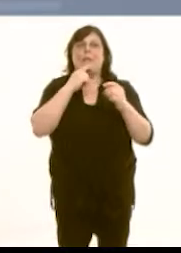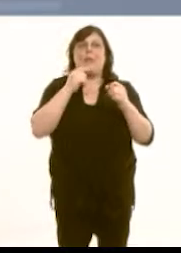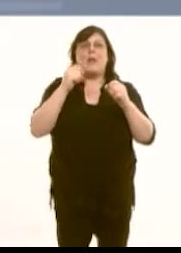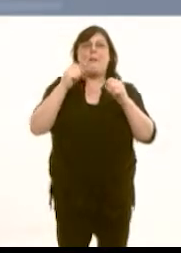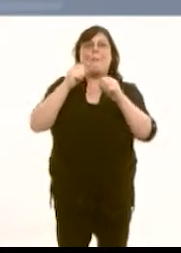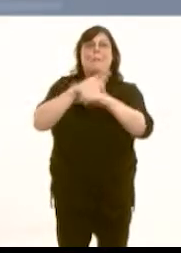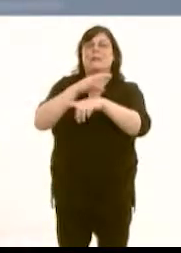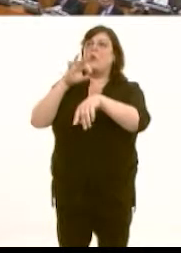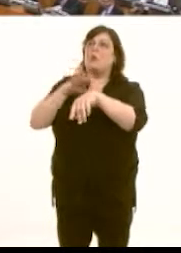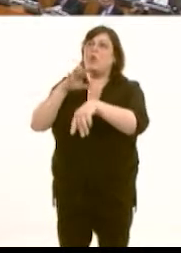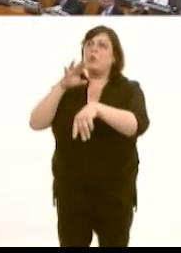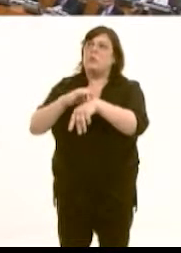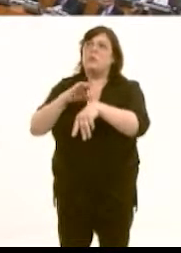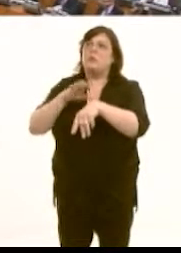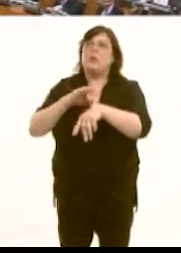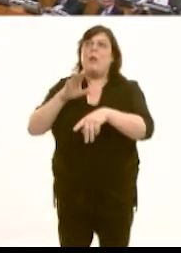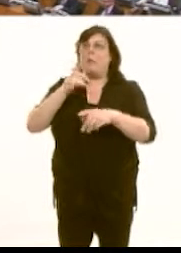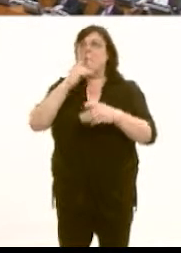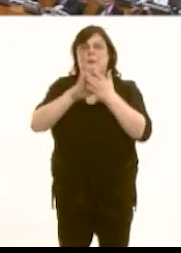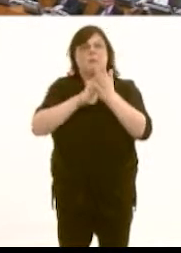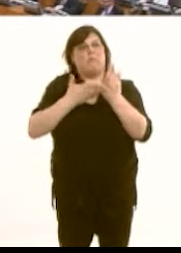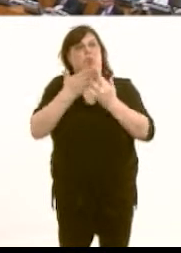Carwyn Jones: My understanding is that thatís possible nowóthat theyíre able to do that